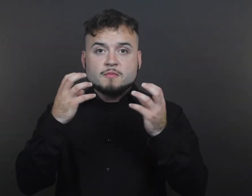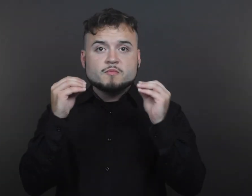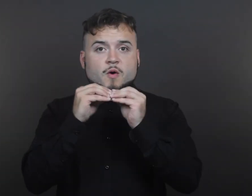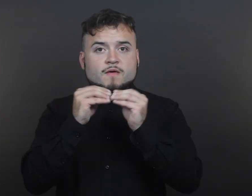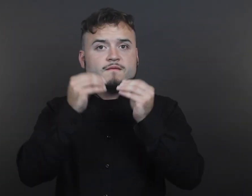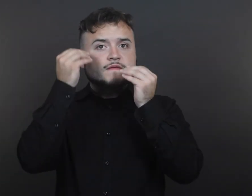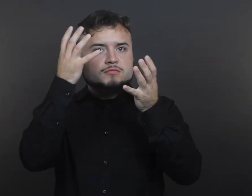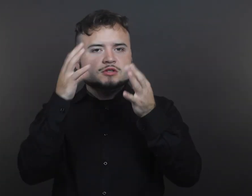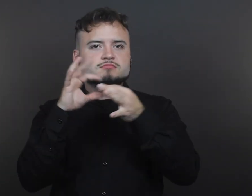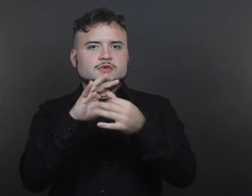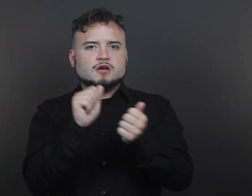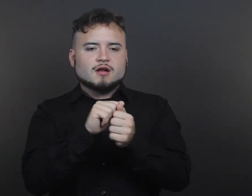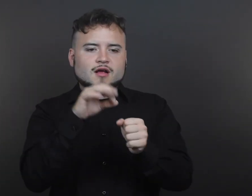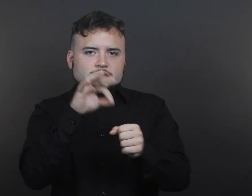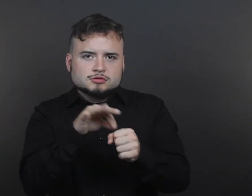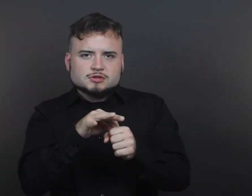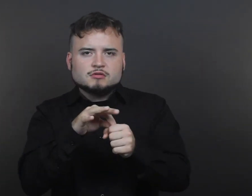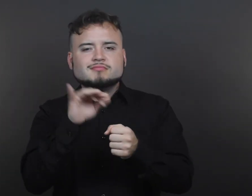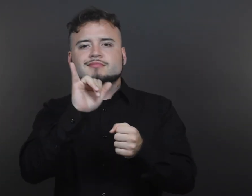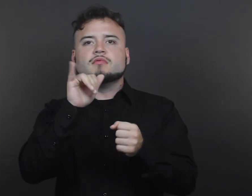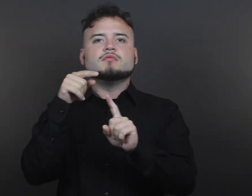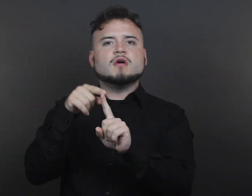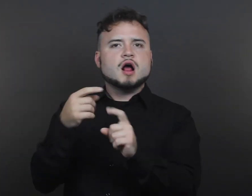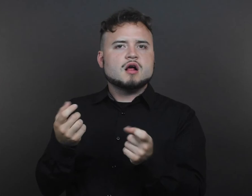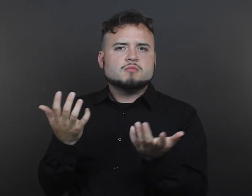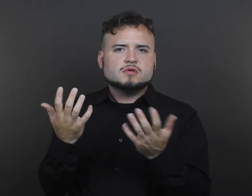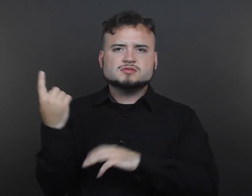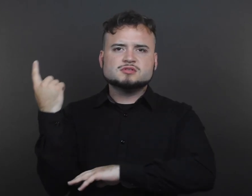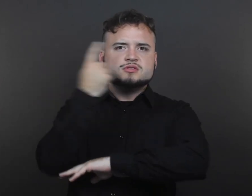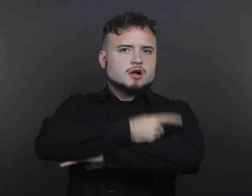For more information including dates of upcoming elections,